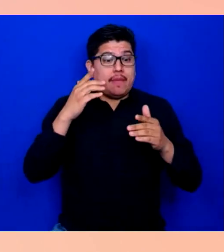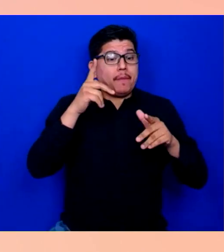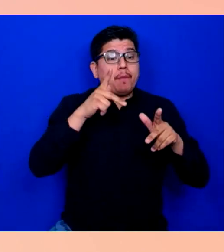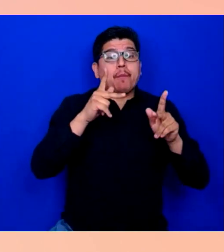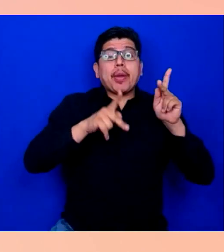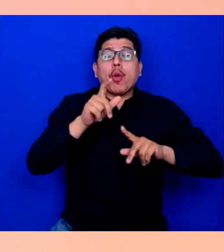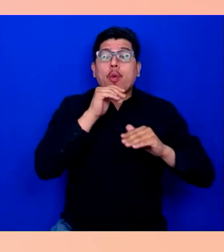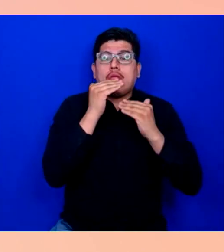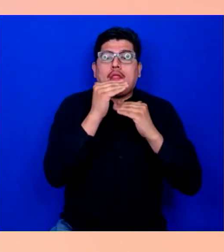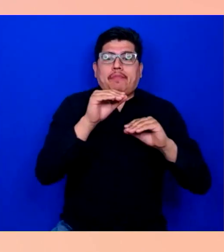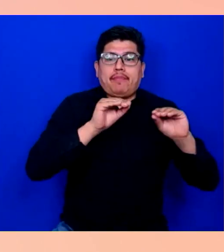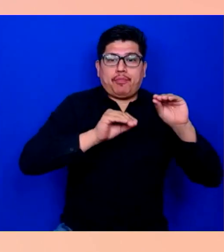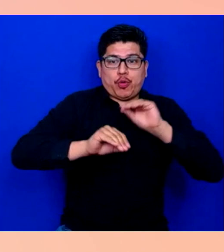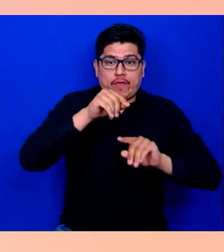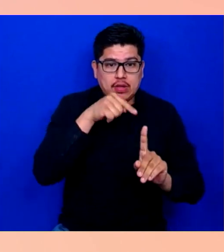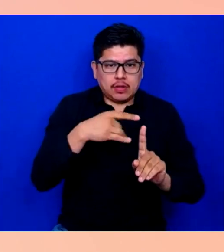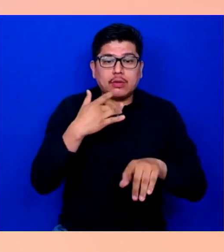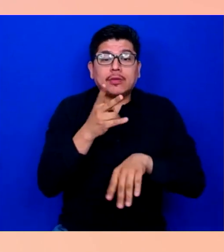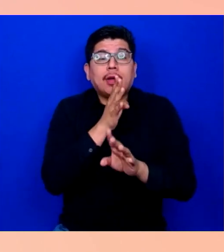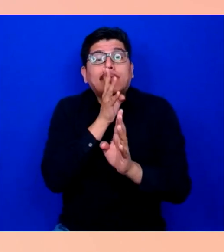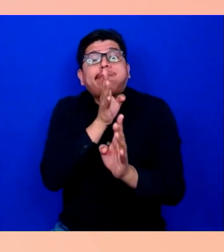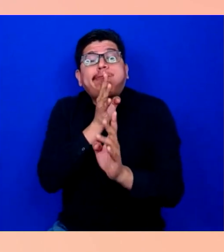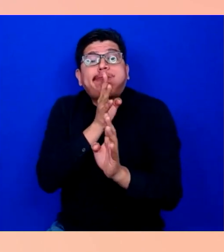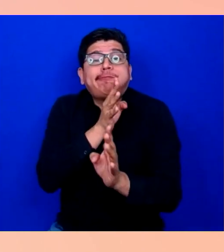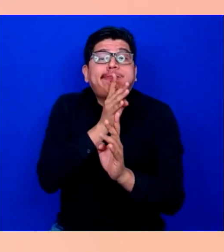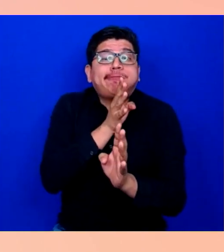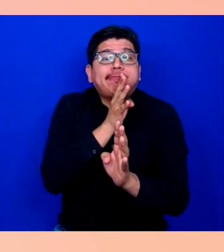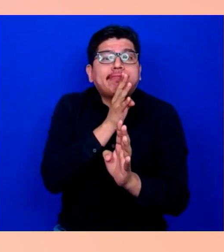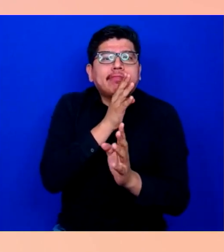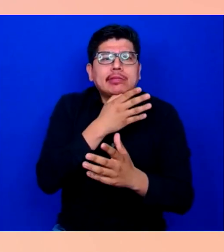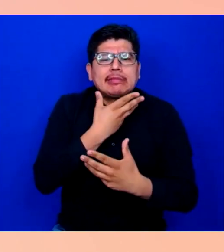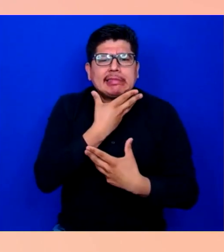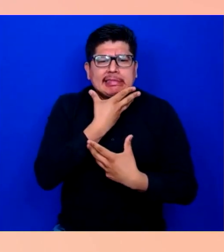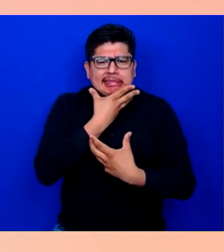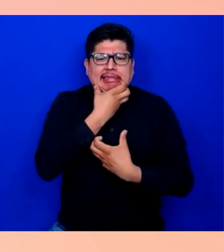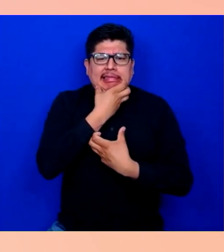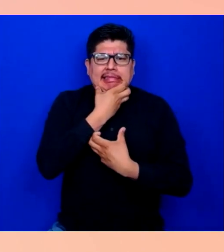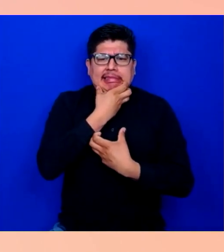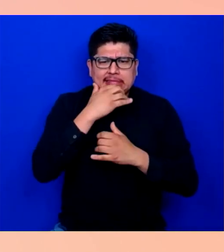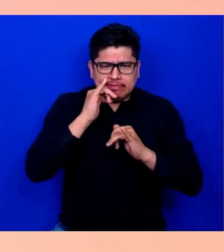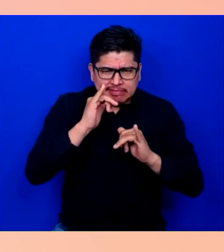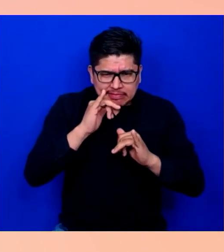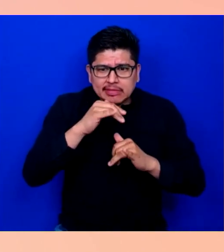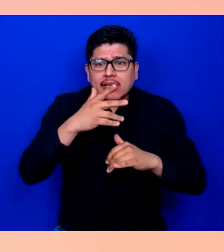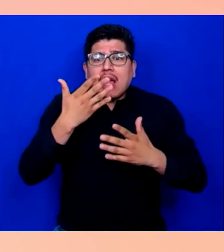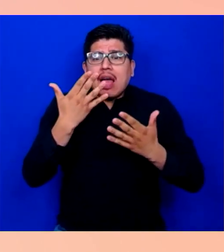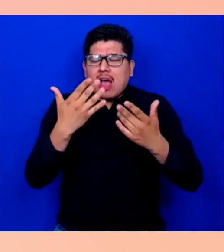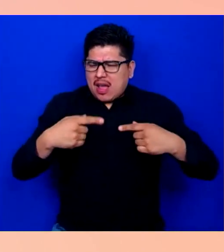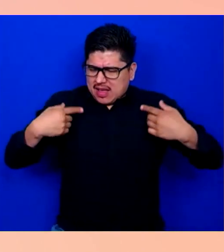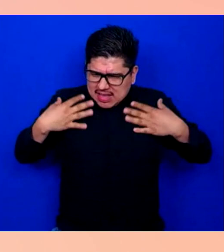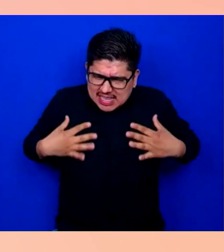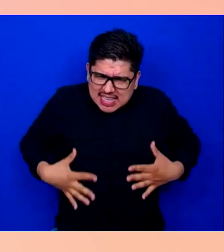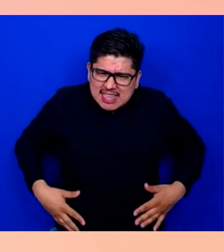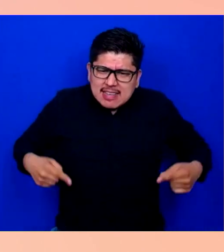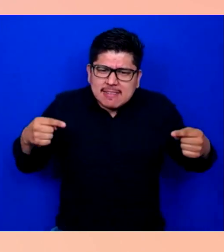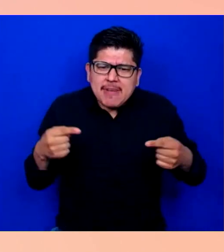We've all probably met someone in our field whose hands or lower back hurts at the end of the workday. Or we are them,